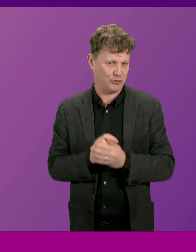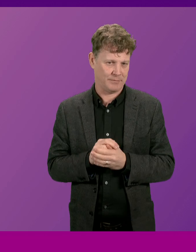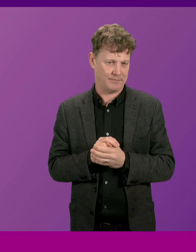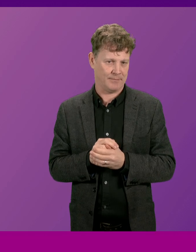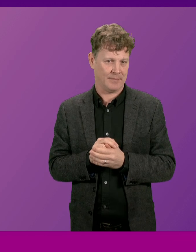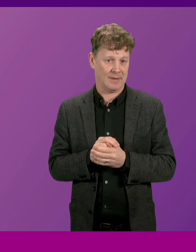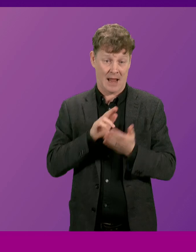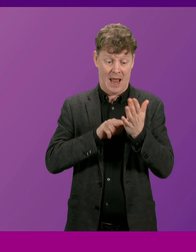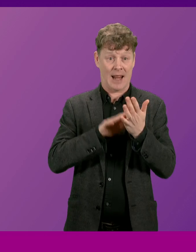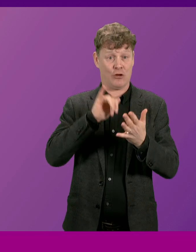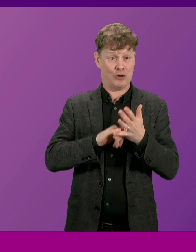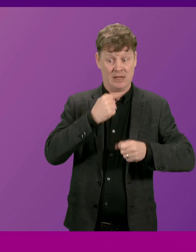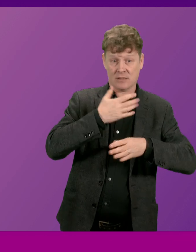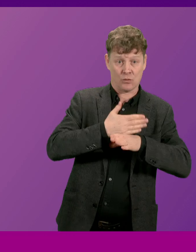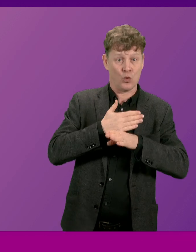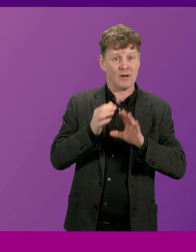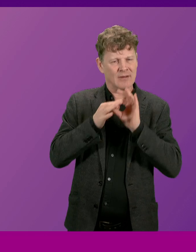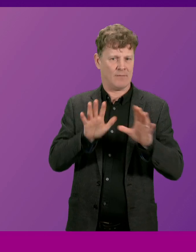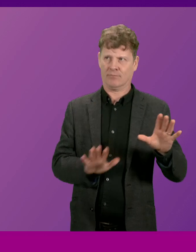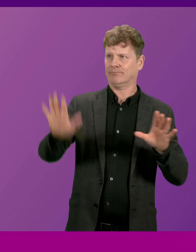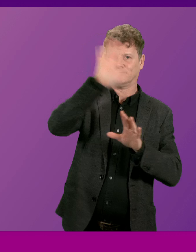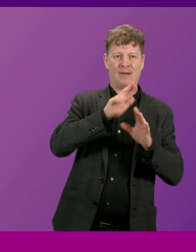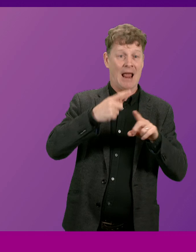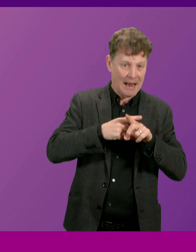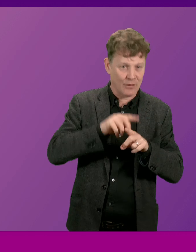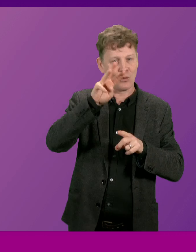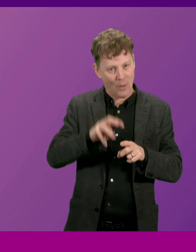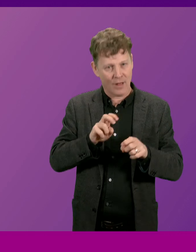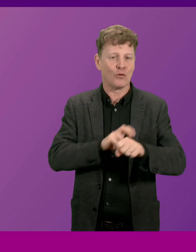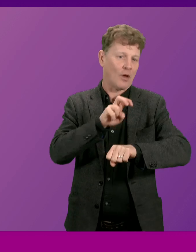with counterparts across the four nations, with a further meeting being due to take place tomorrow.